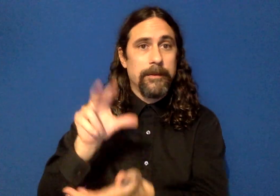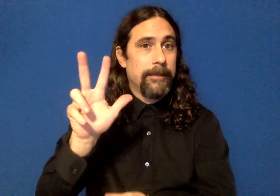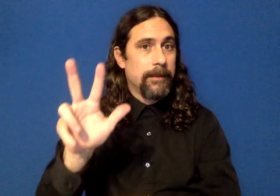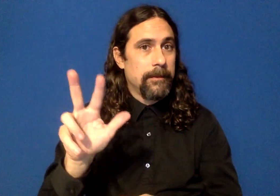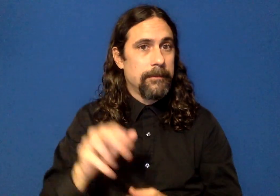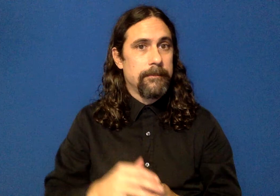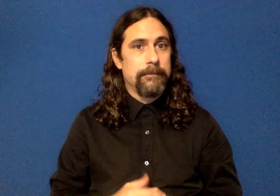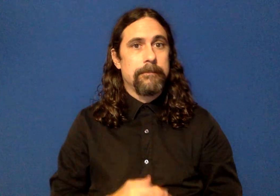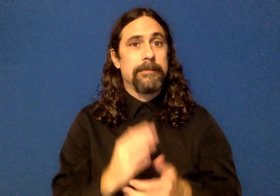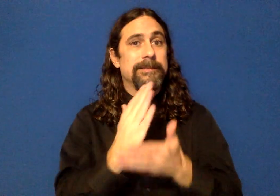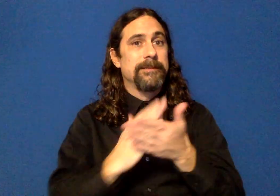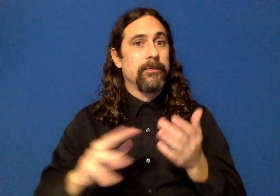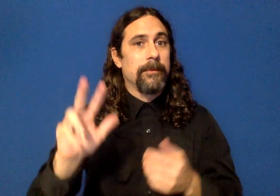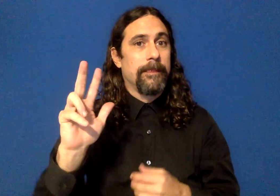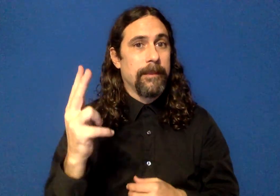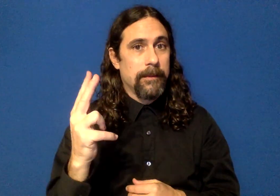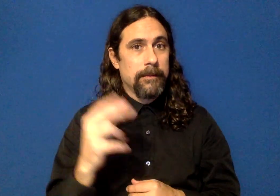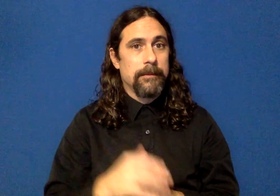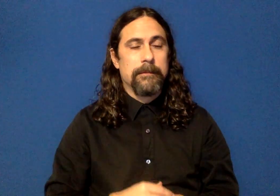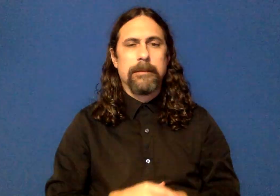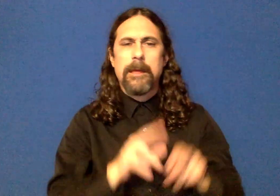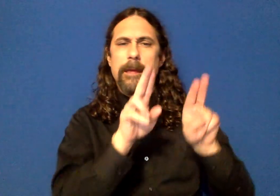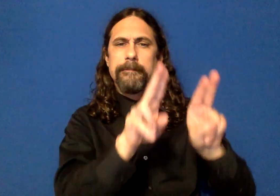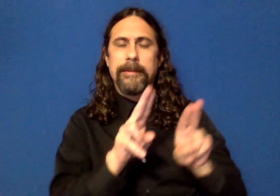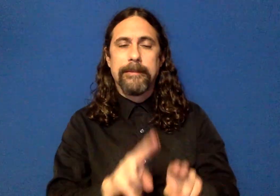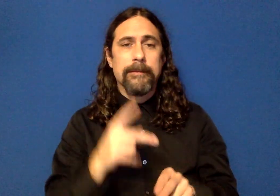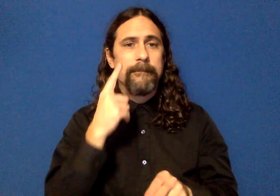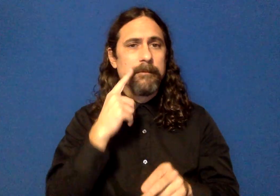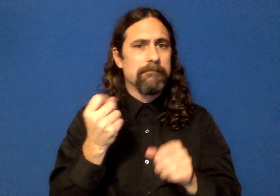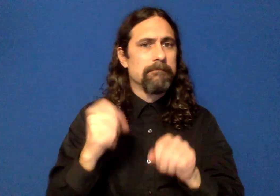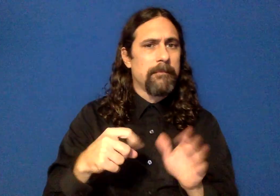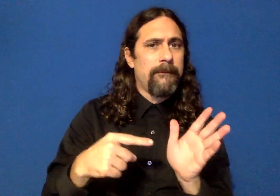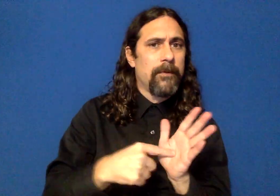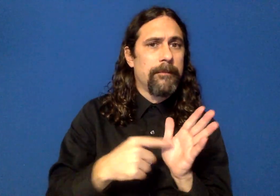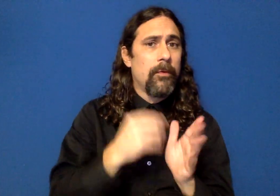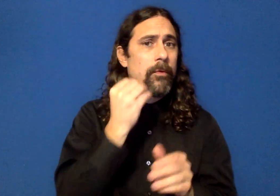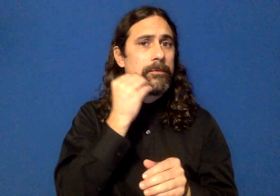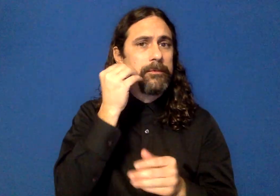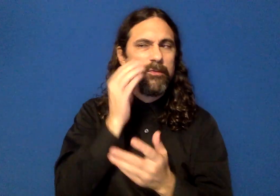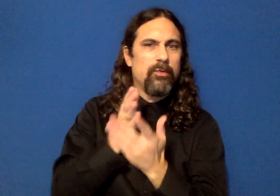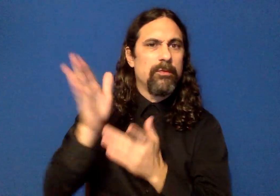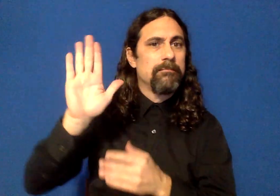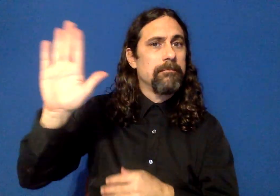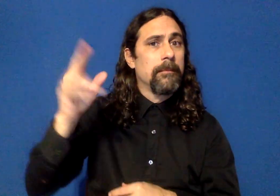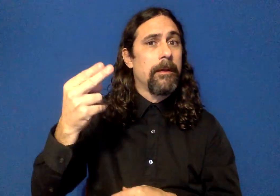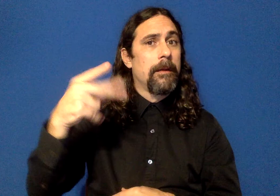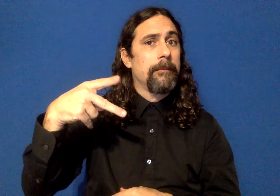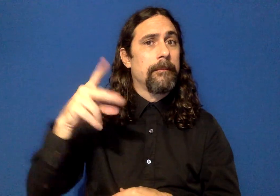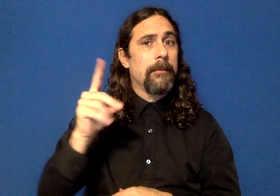Section 3. Apply for affordable housing through HPD Housing Lottery 4